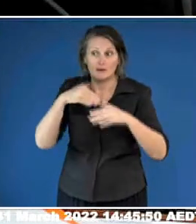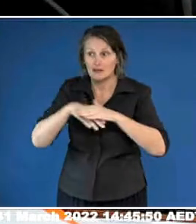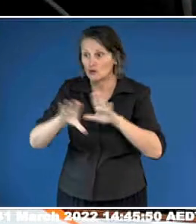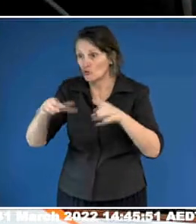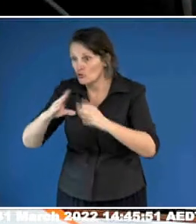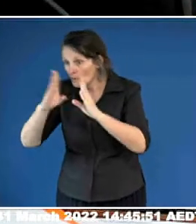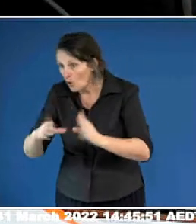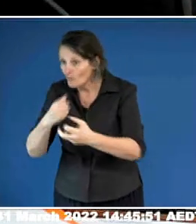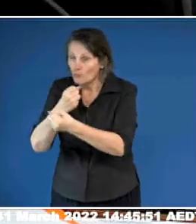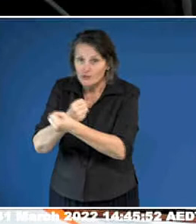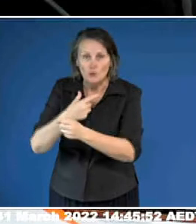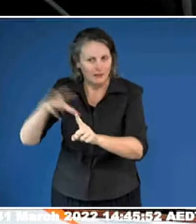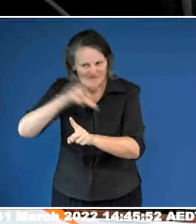Is that -- Yeah, absolutely.